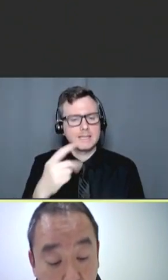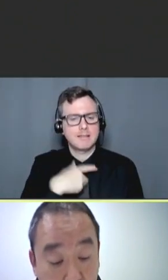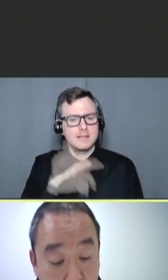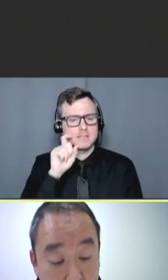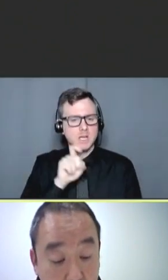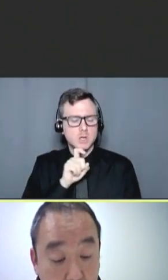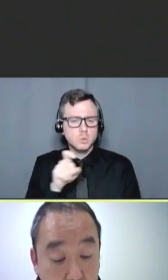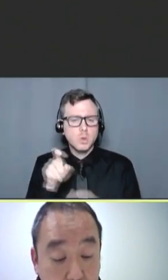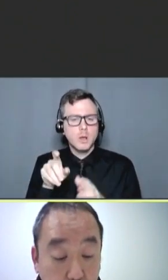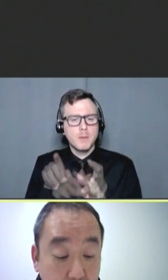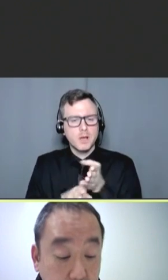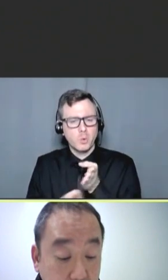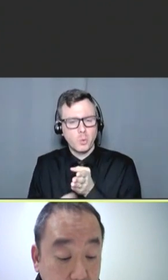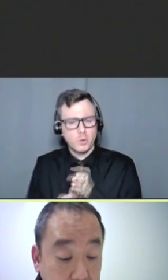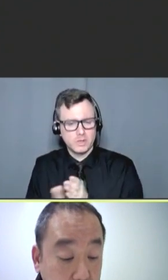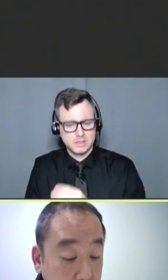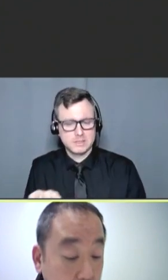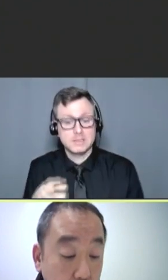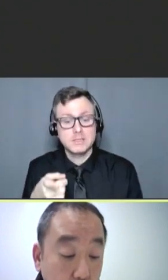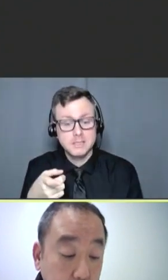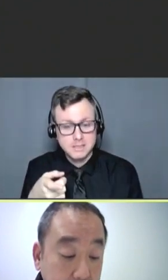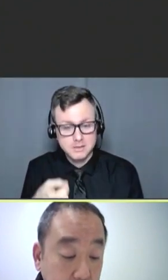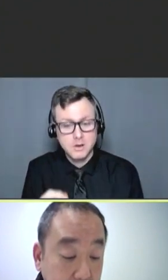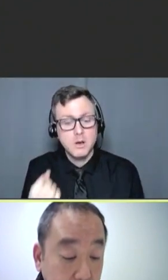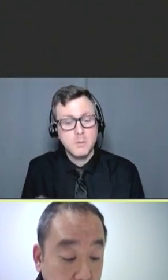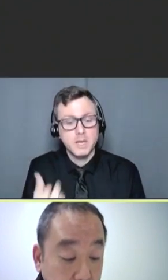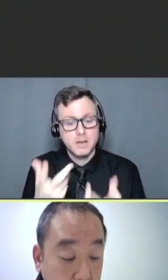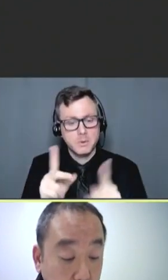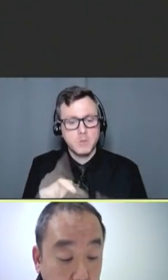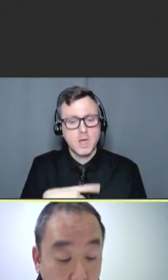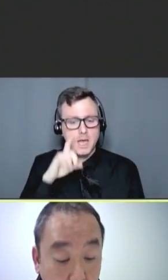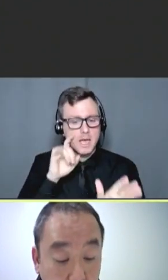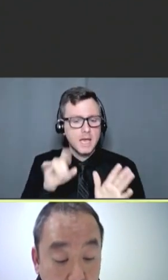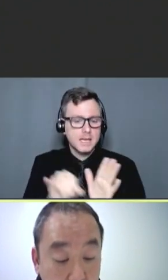with the people who identified as lesbian, there are no specific differences that were observed